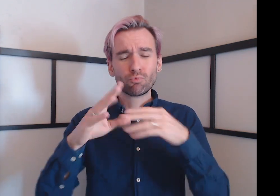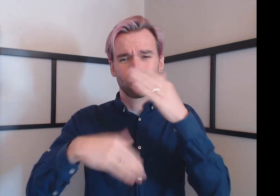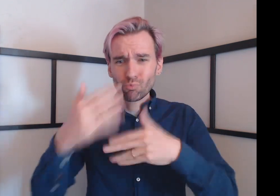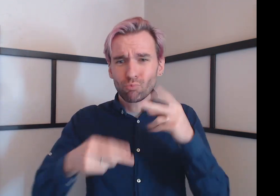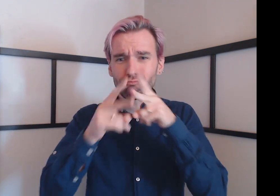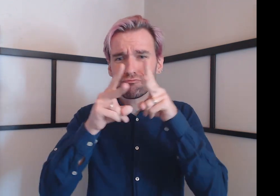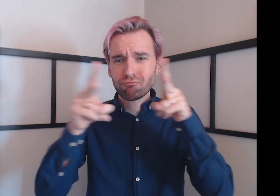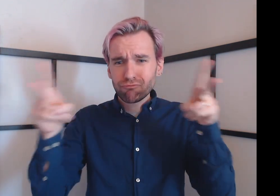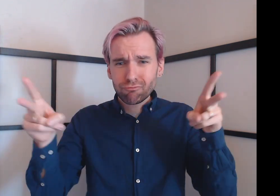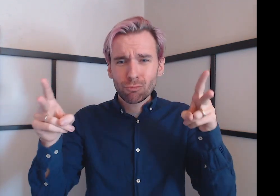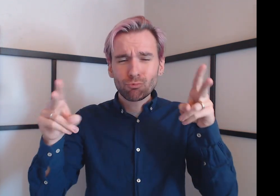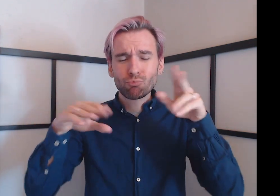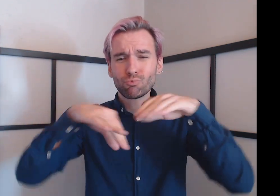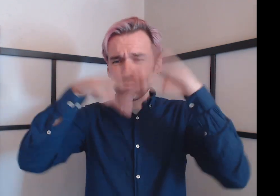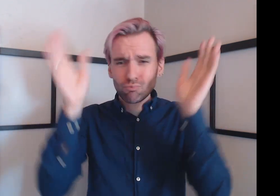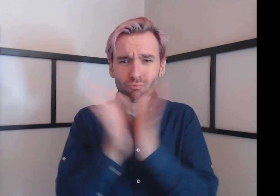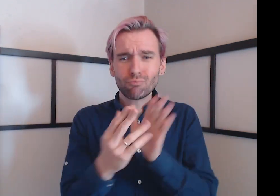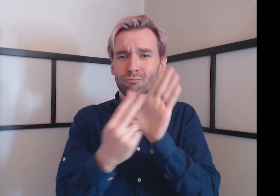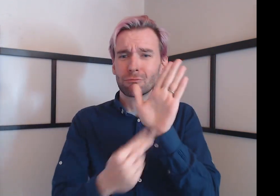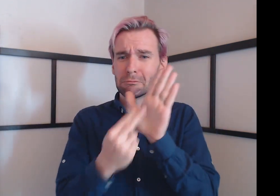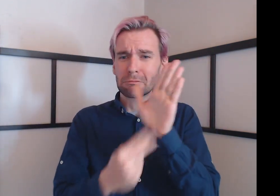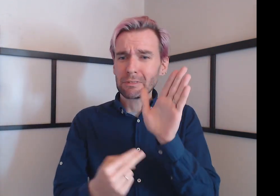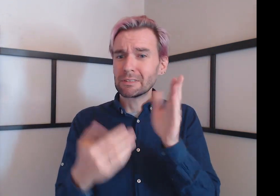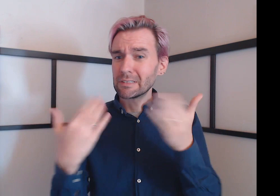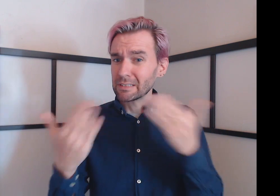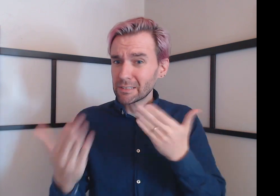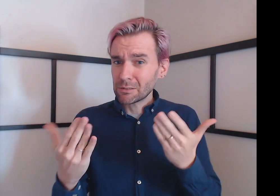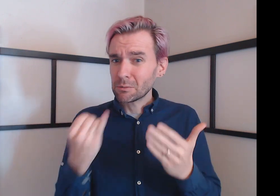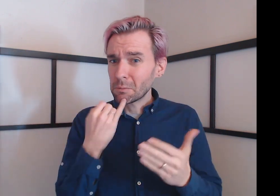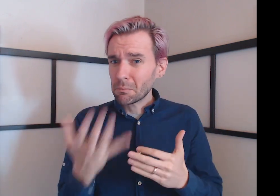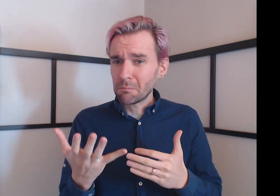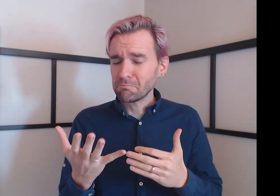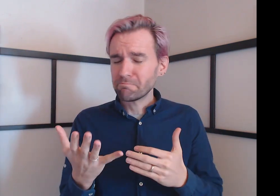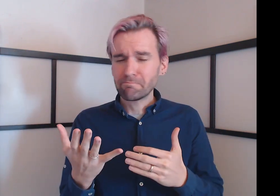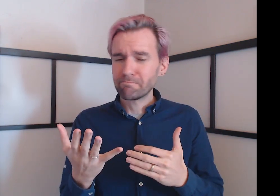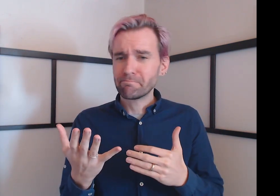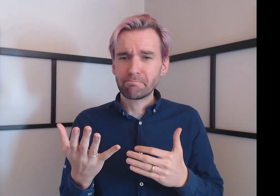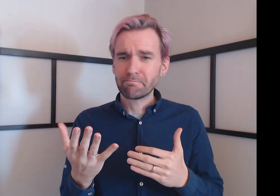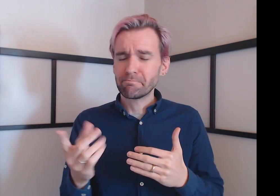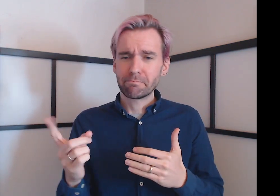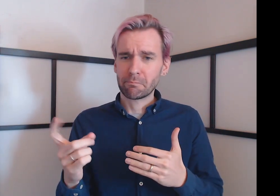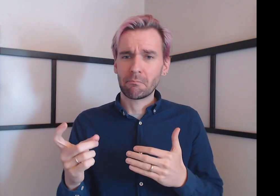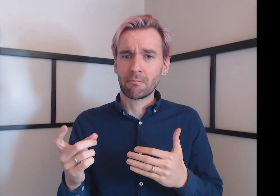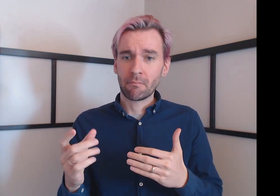It’s not possible to explain the origins for each and every vocabulary word in a sign language.